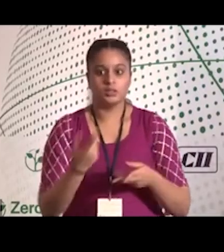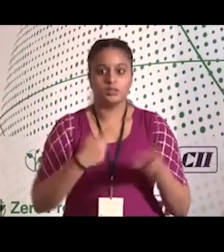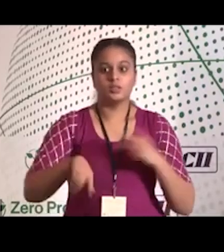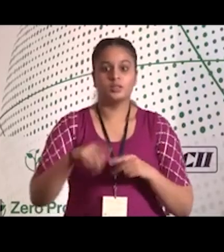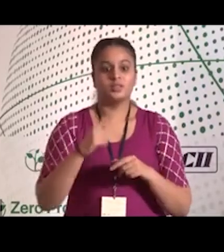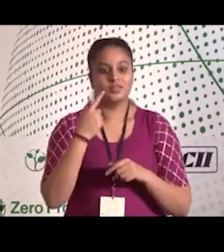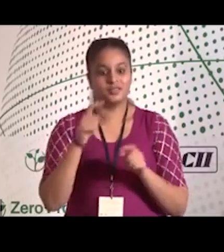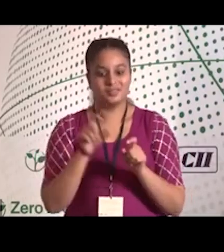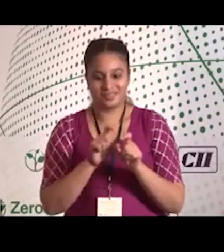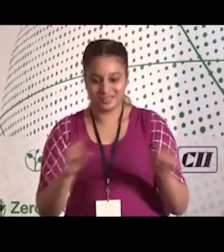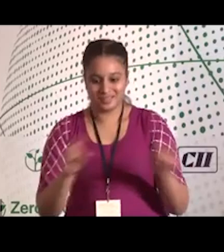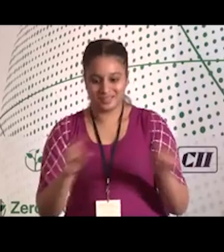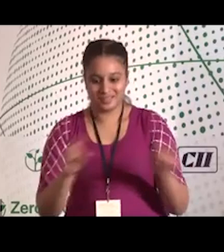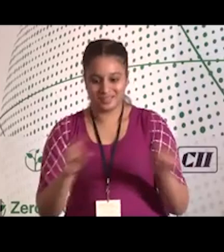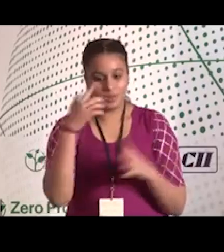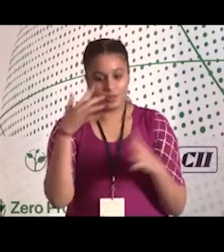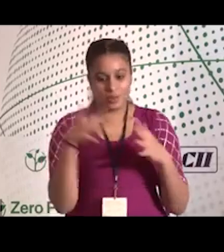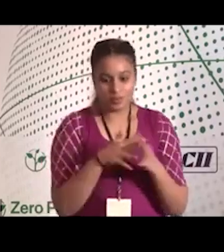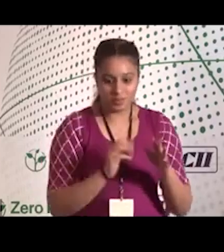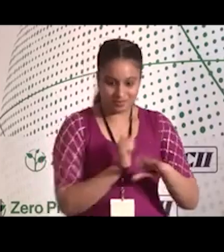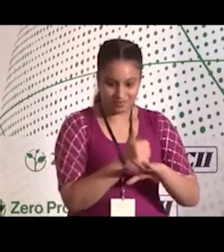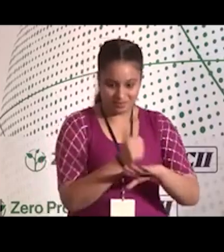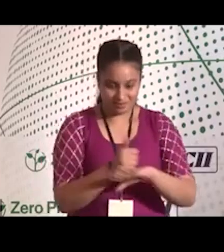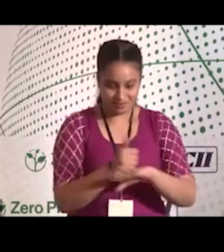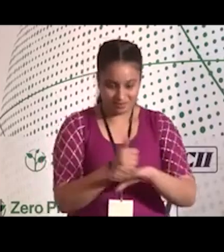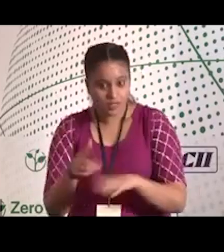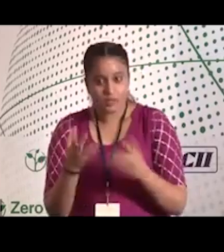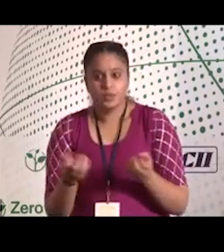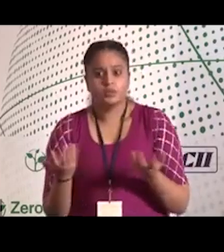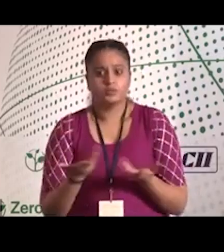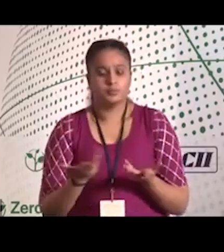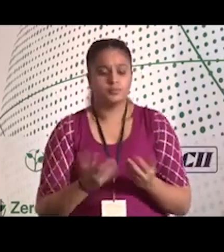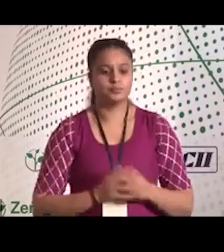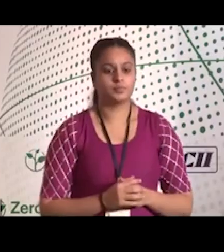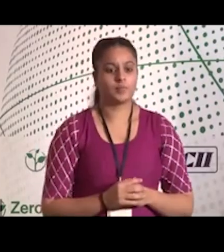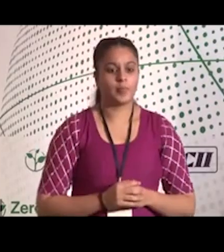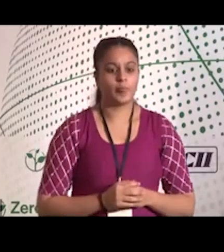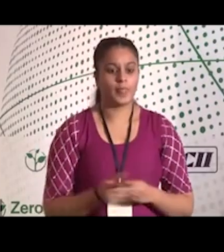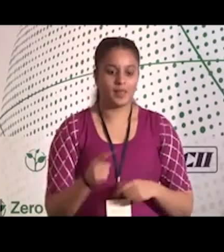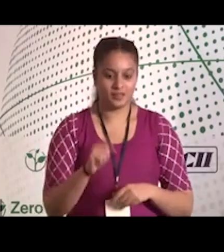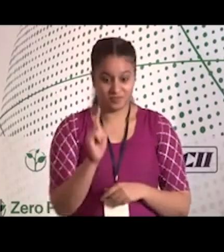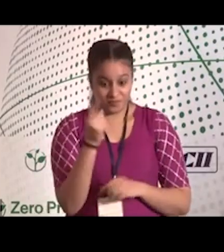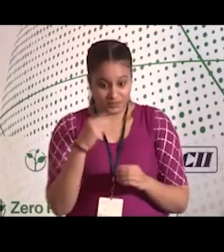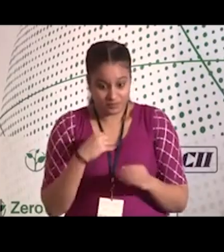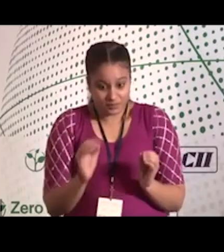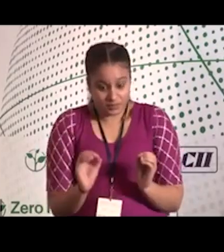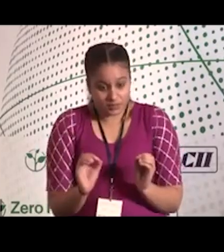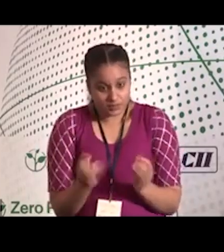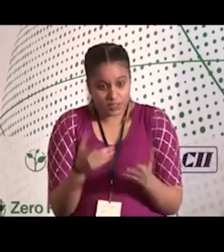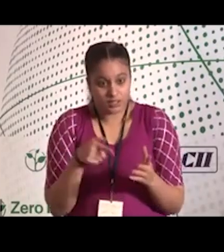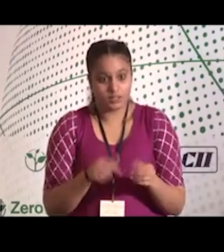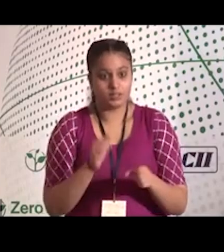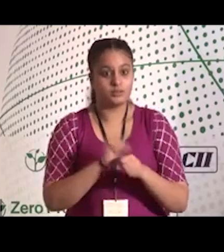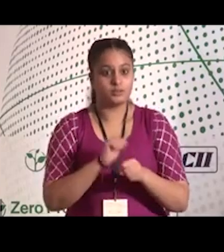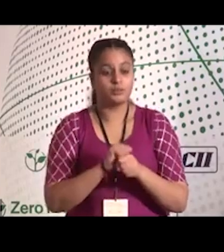at various levels of business that need to be defined. I think once we start doing a lot more work, there